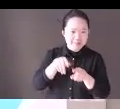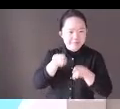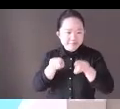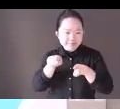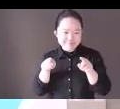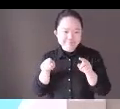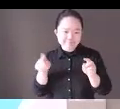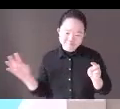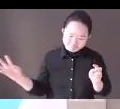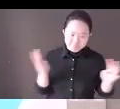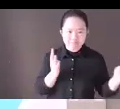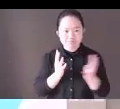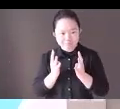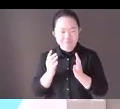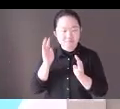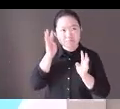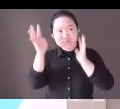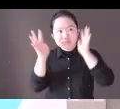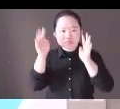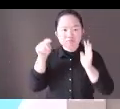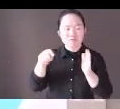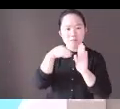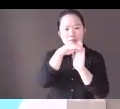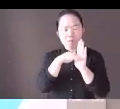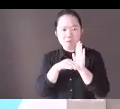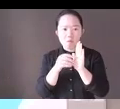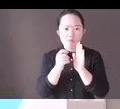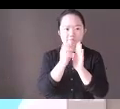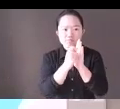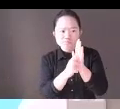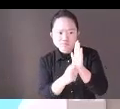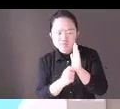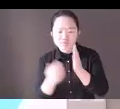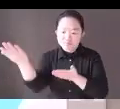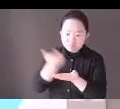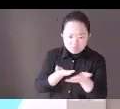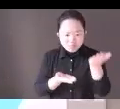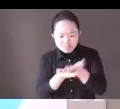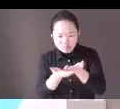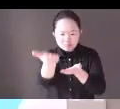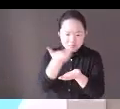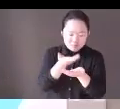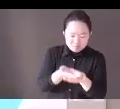and we have ideas for programs and agenda for at least 10 more events so thank you for everyone who